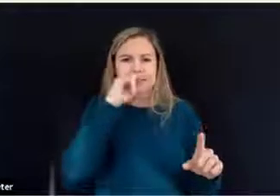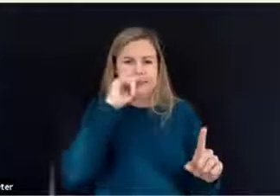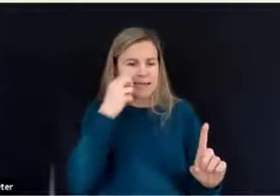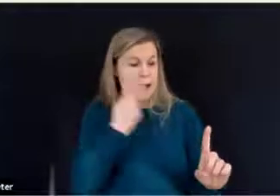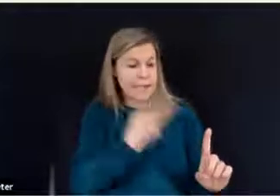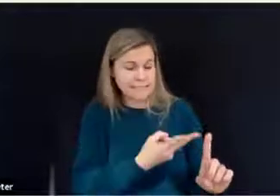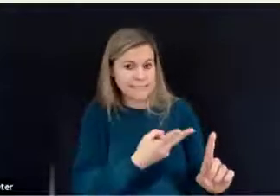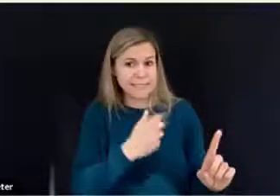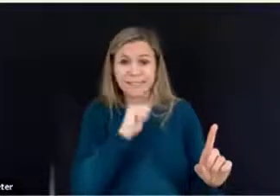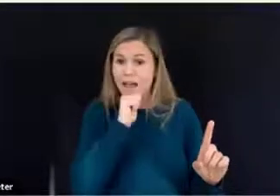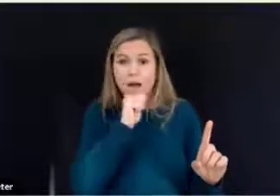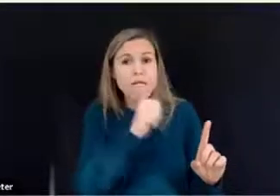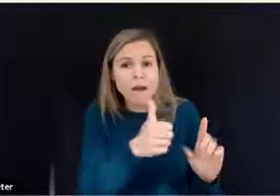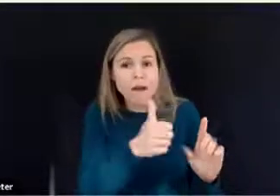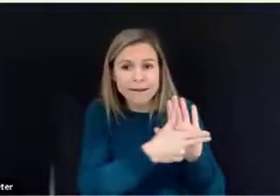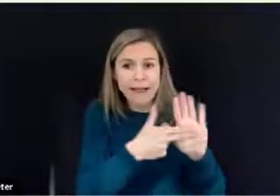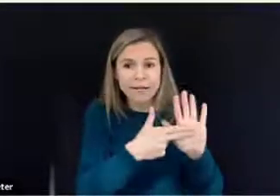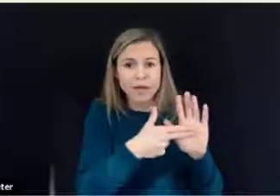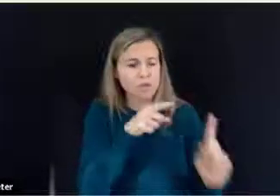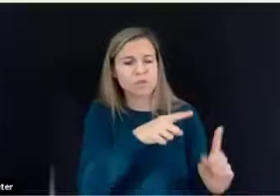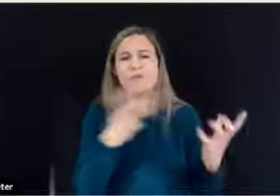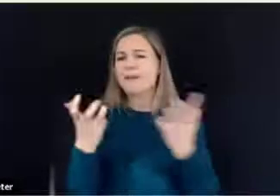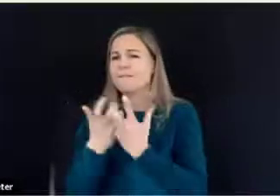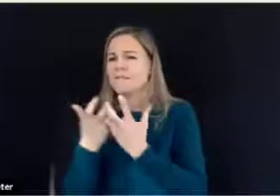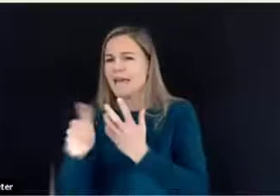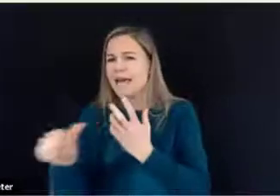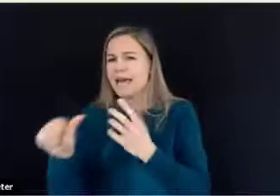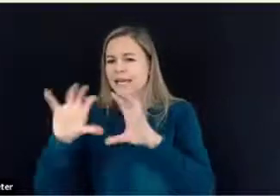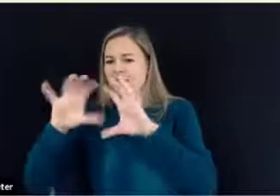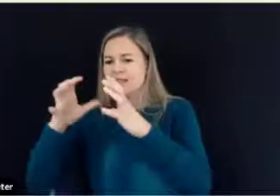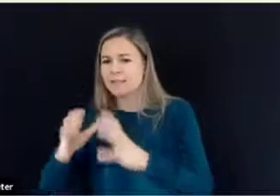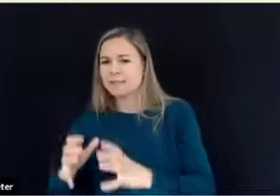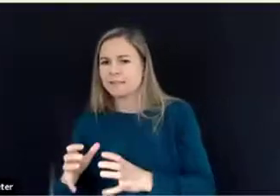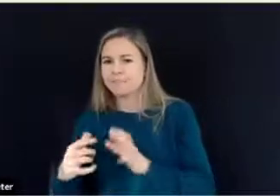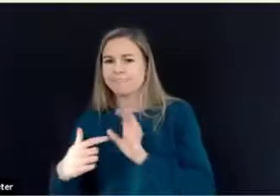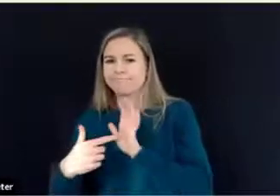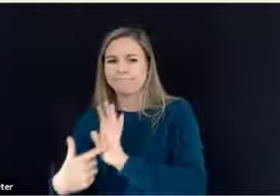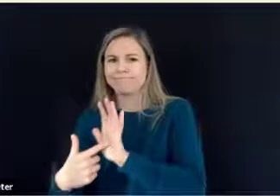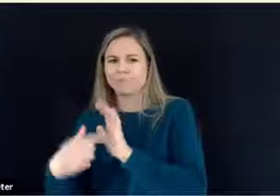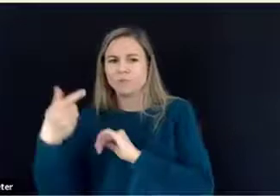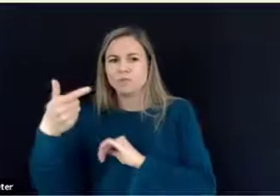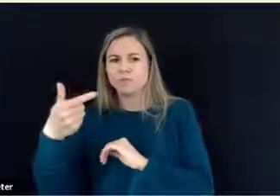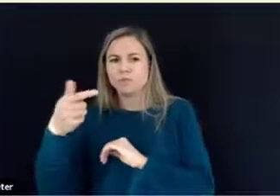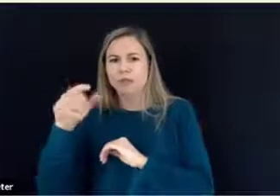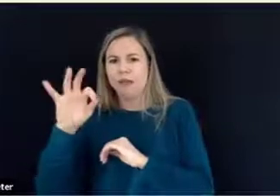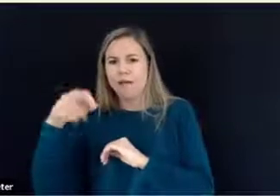do they fit any of these qualities? And can you help point them in the right direction?